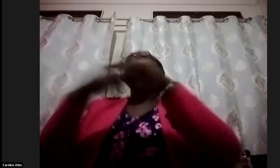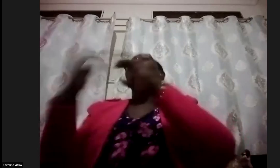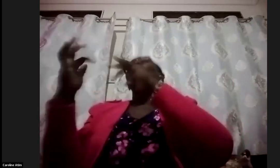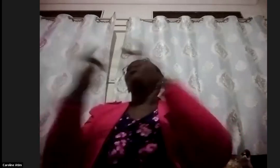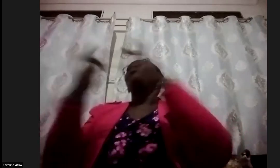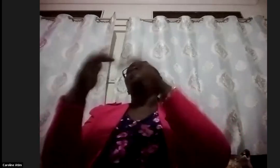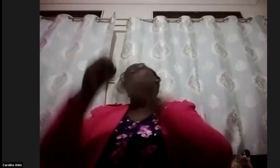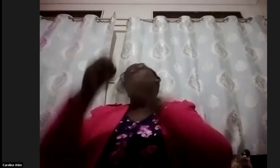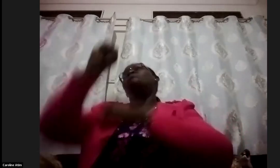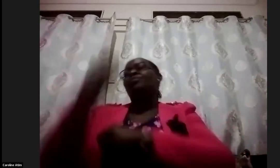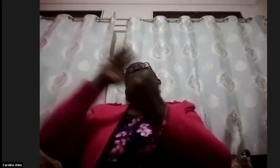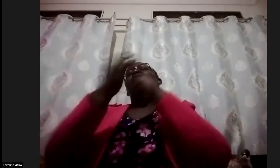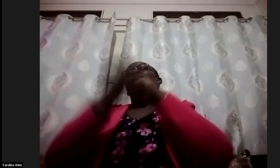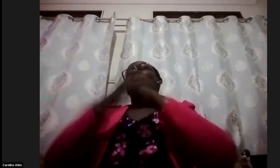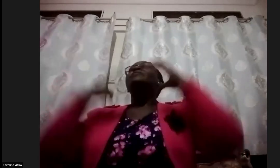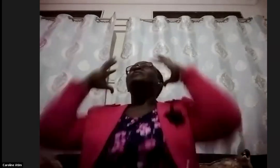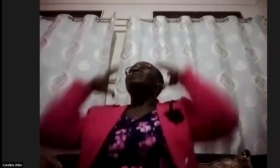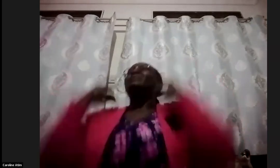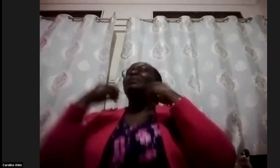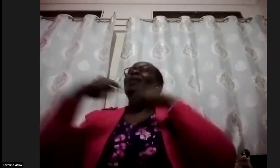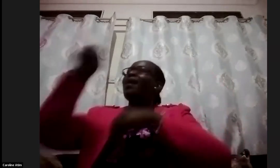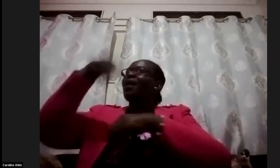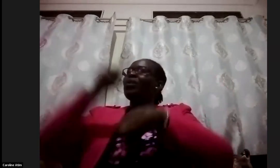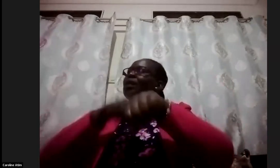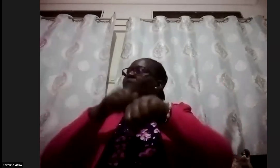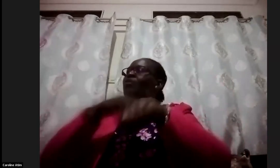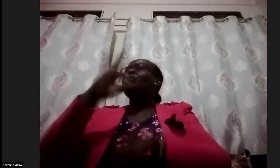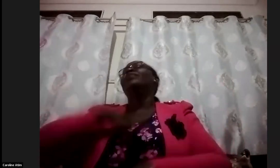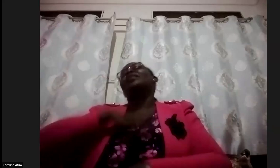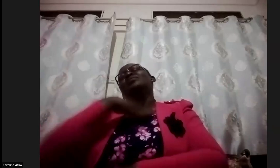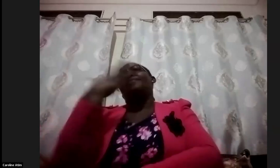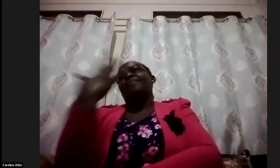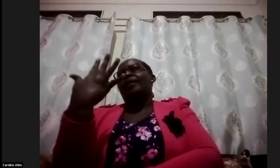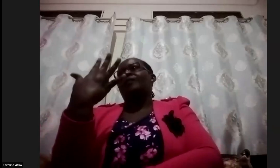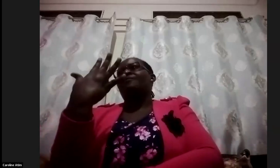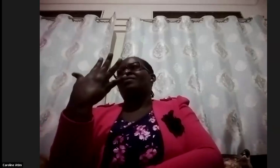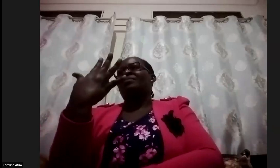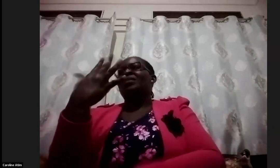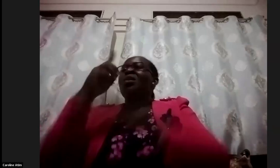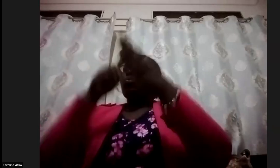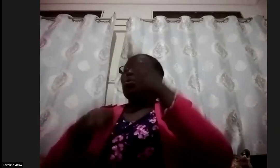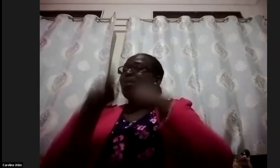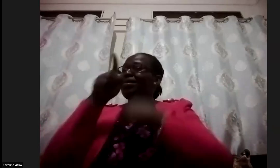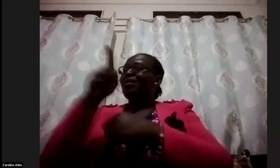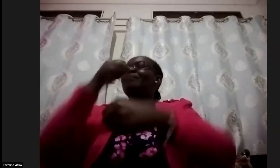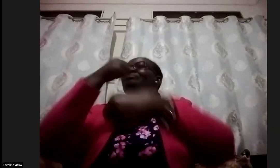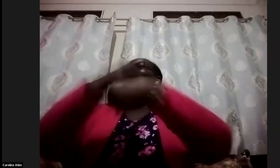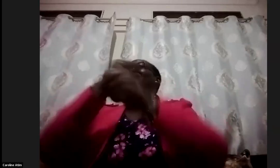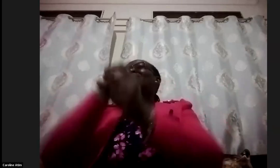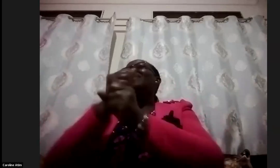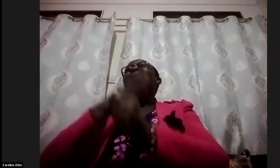But then after -- during war, during the shootings, that's when I got to be deafened at the